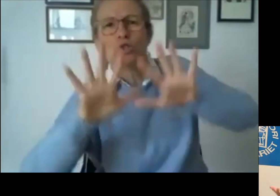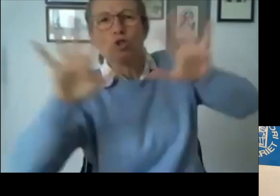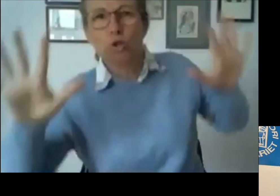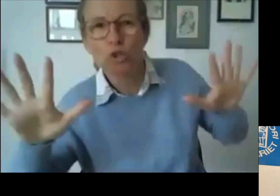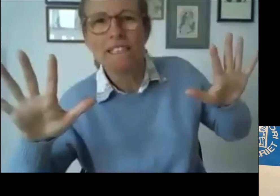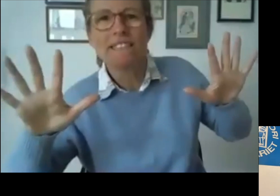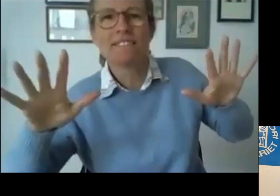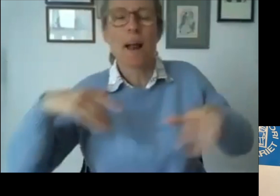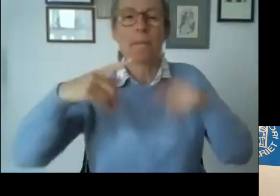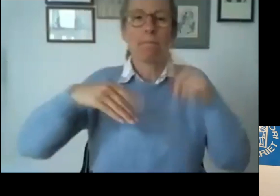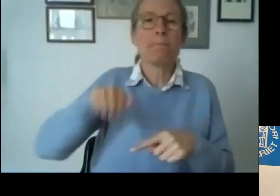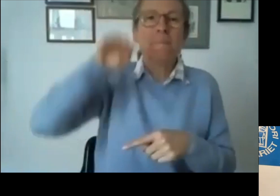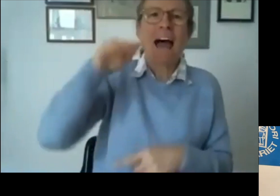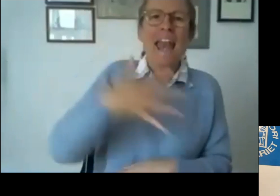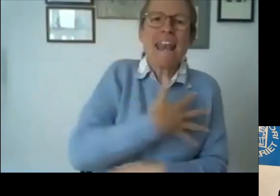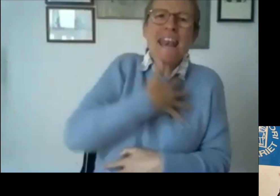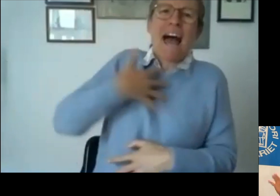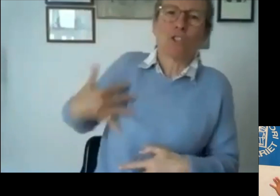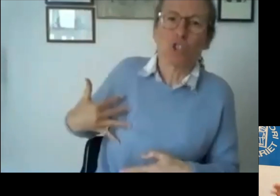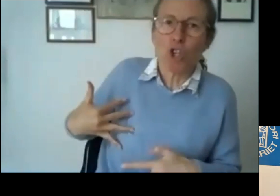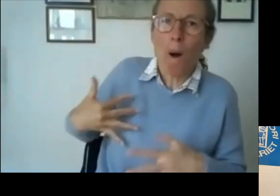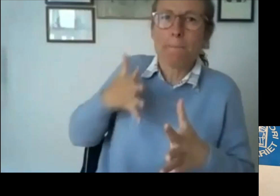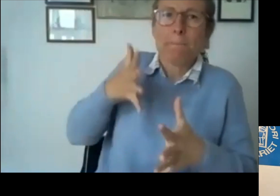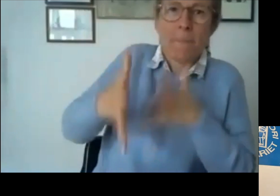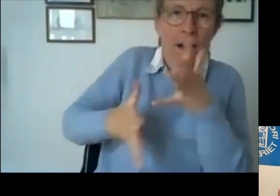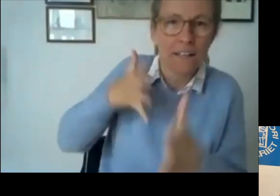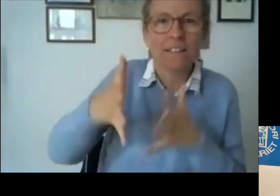adapted and we have to do it more clearly,